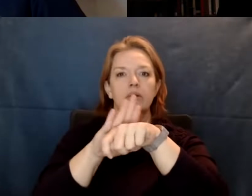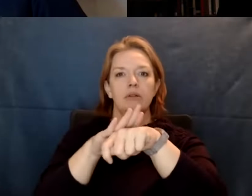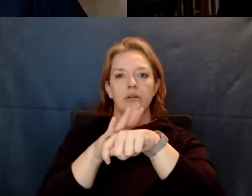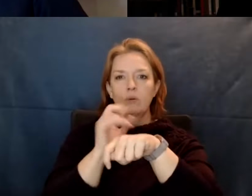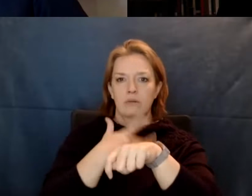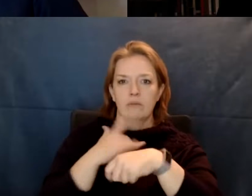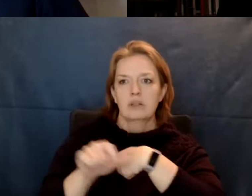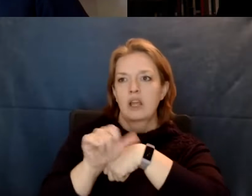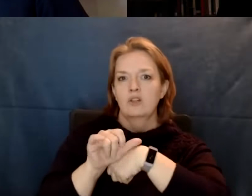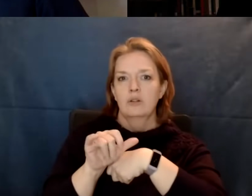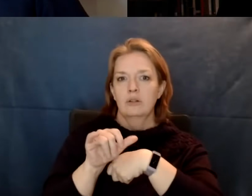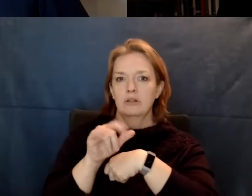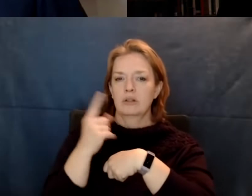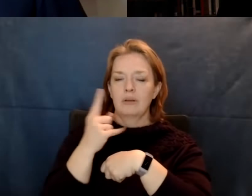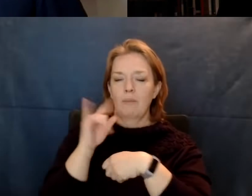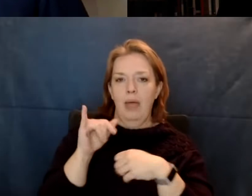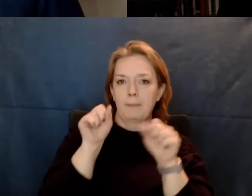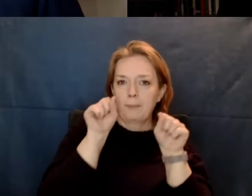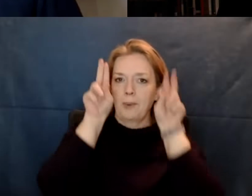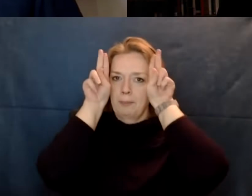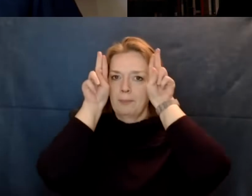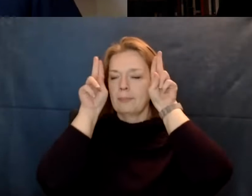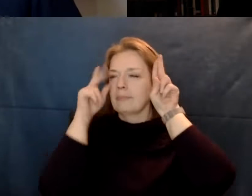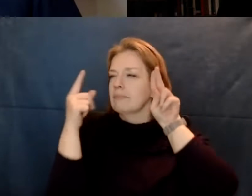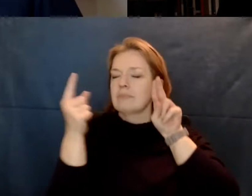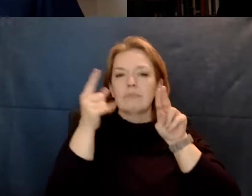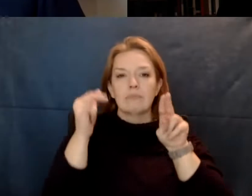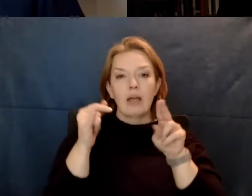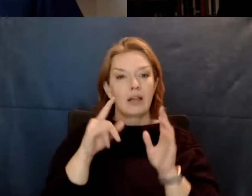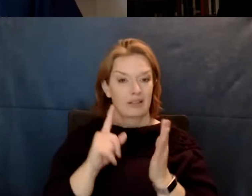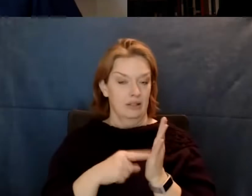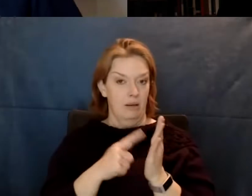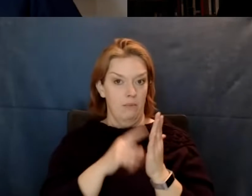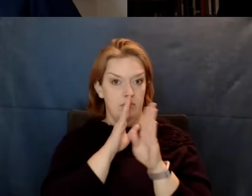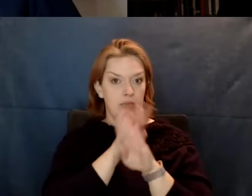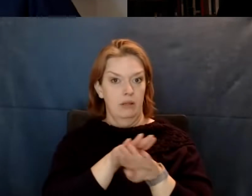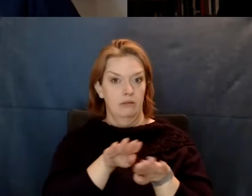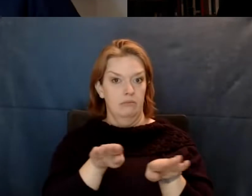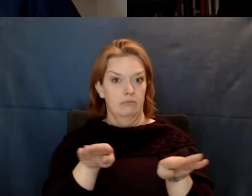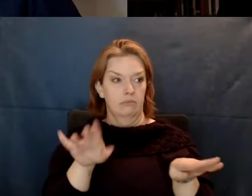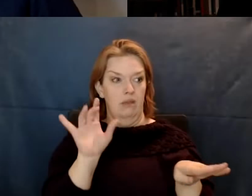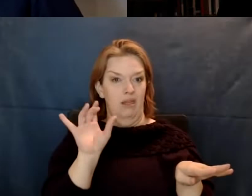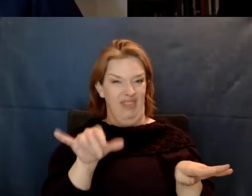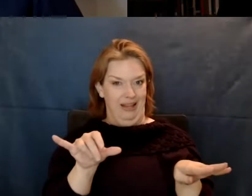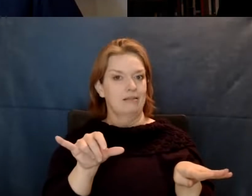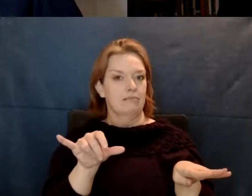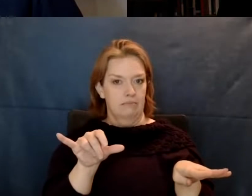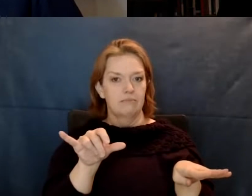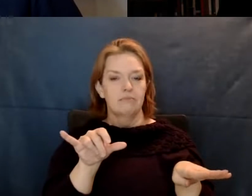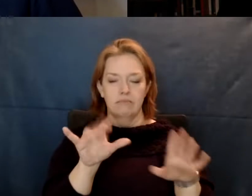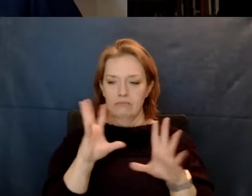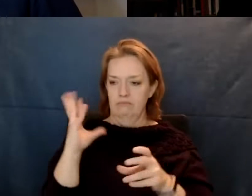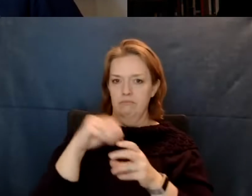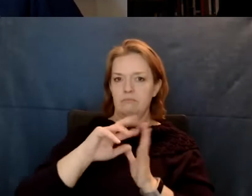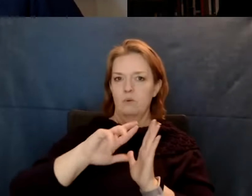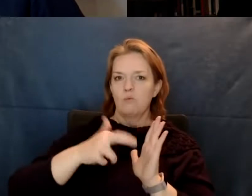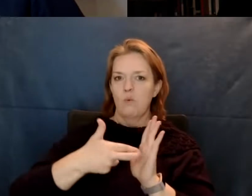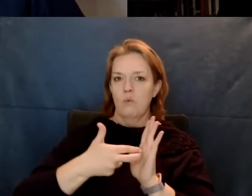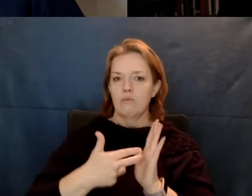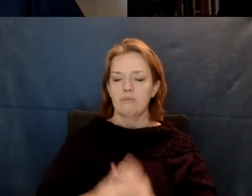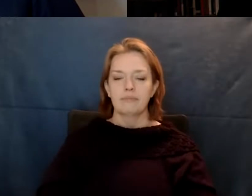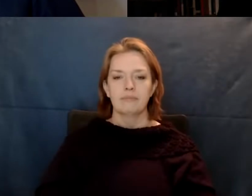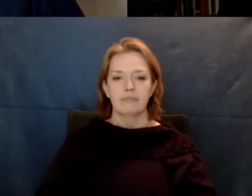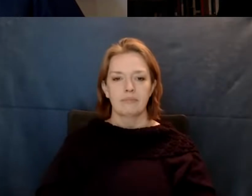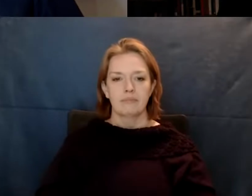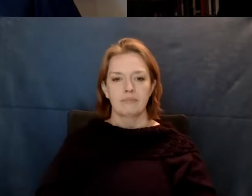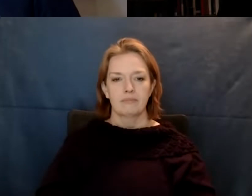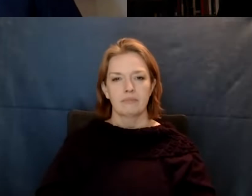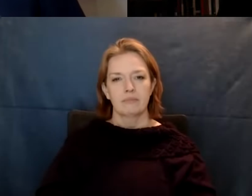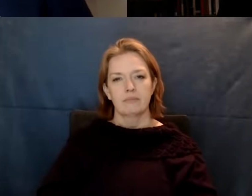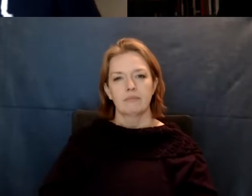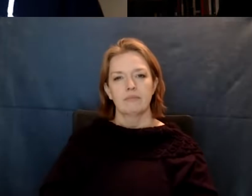and even the silence in these places, you know, plays a role in how I place as a sure,